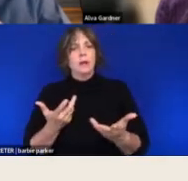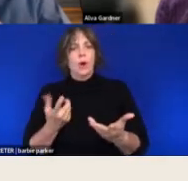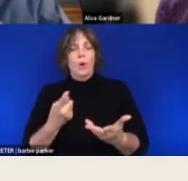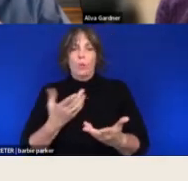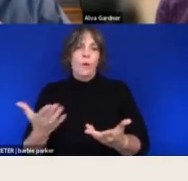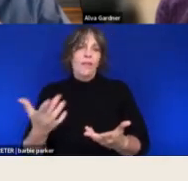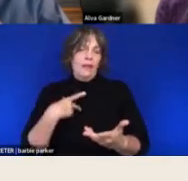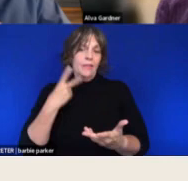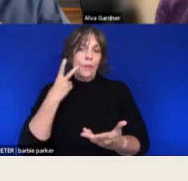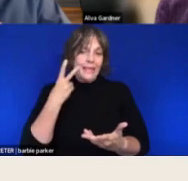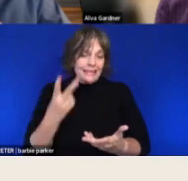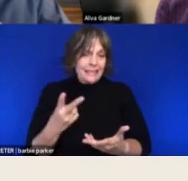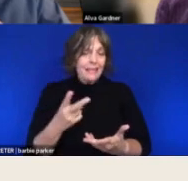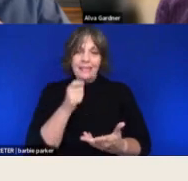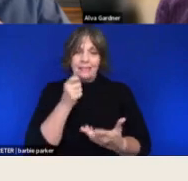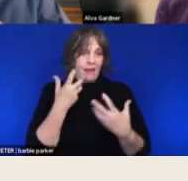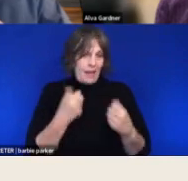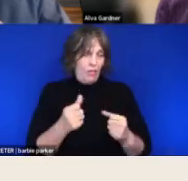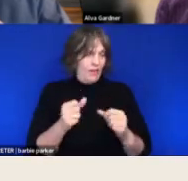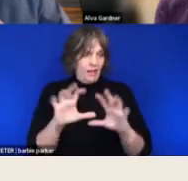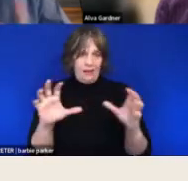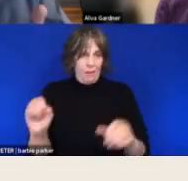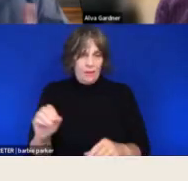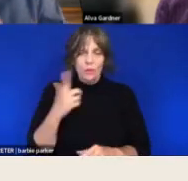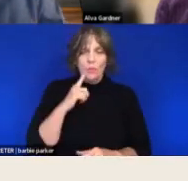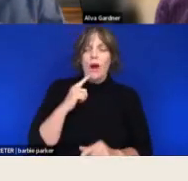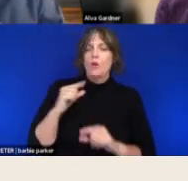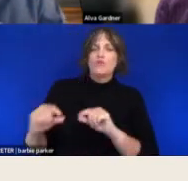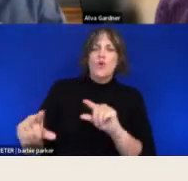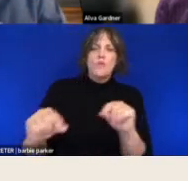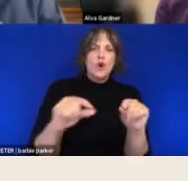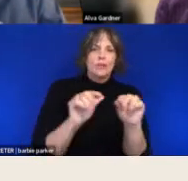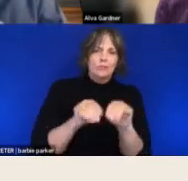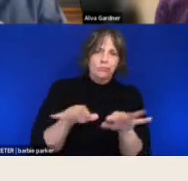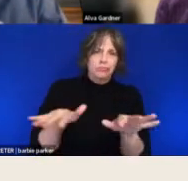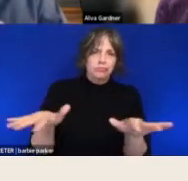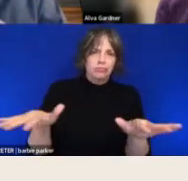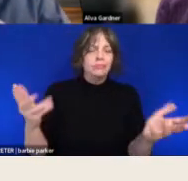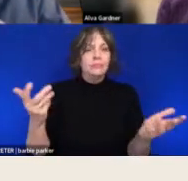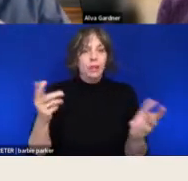rumors, right? And the thing about rumors, rumors become